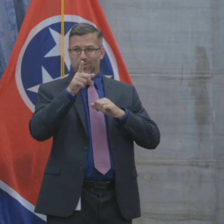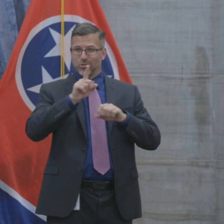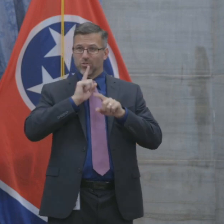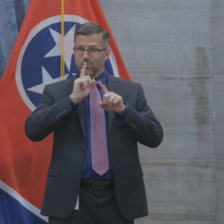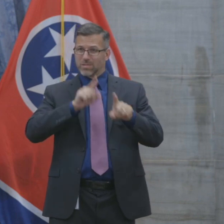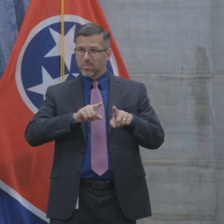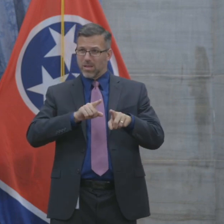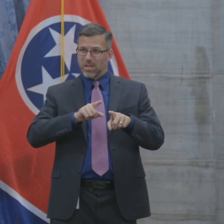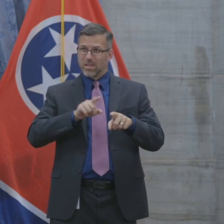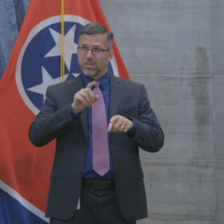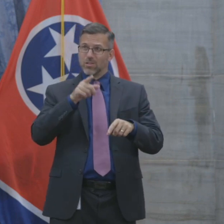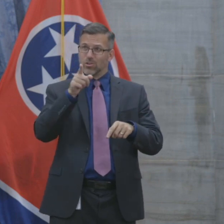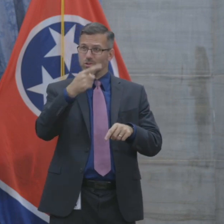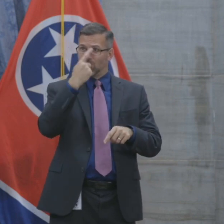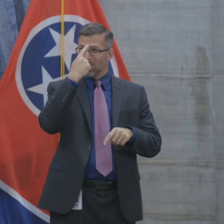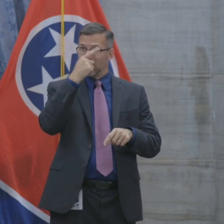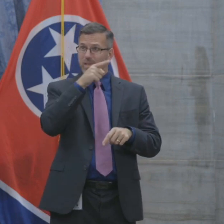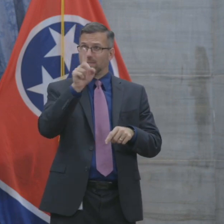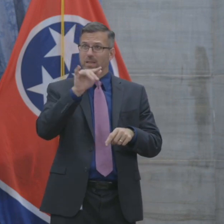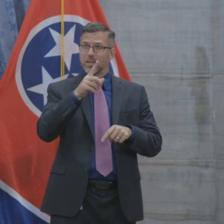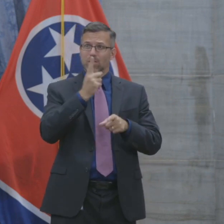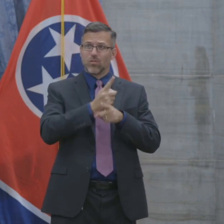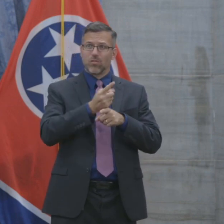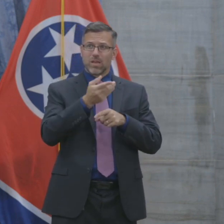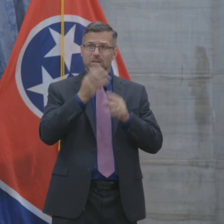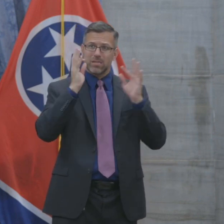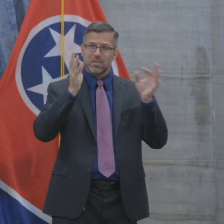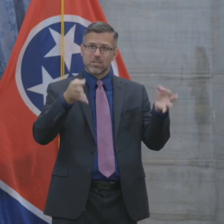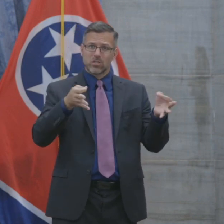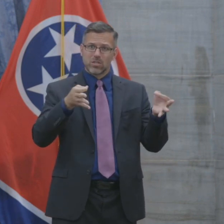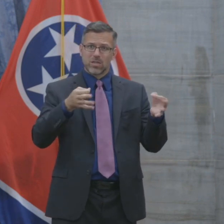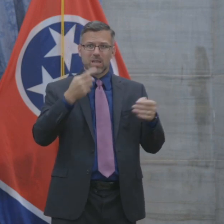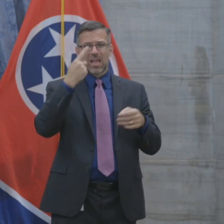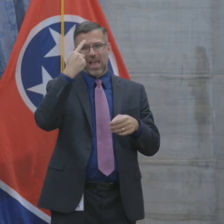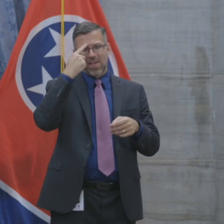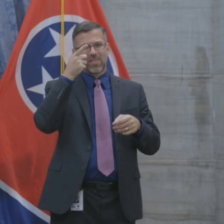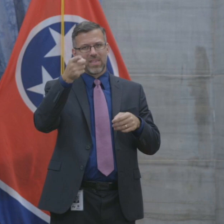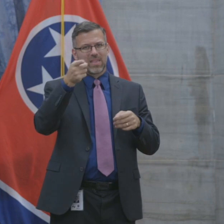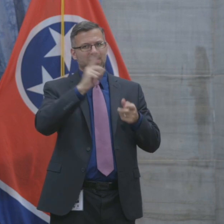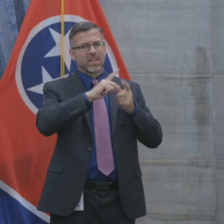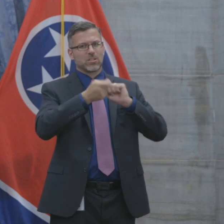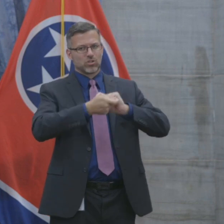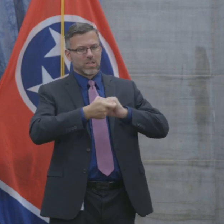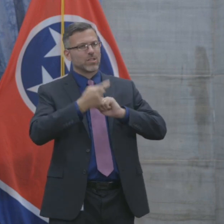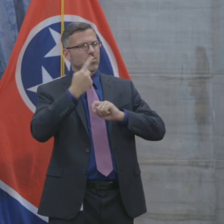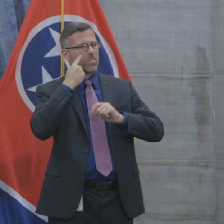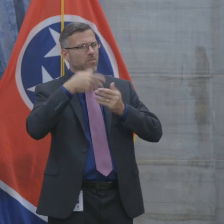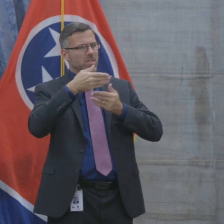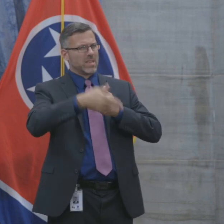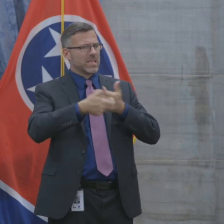thinks she's making decisions that are in the best interest of the kids. REPORTER: Governor, last Friday